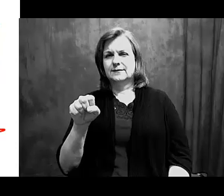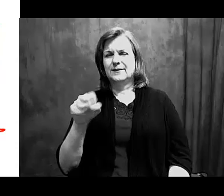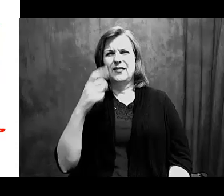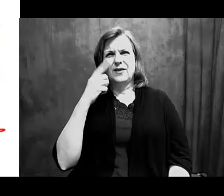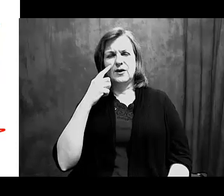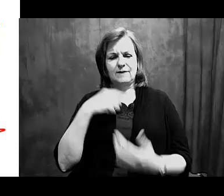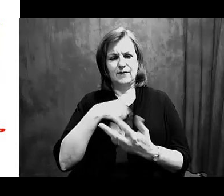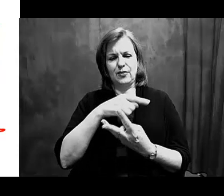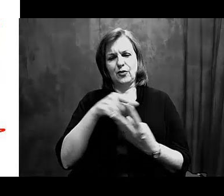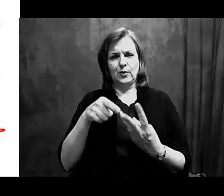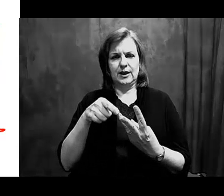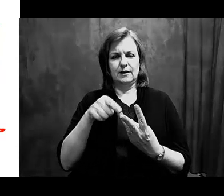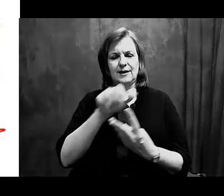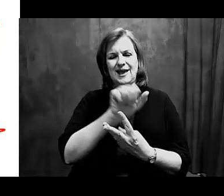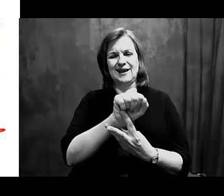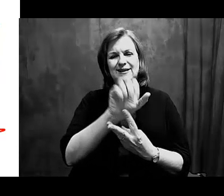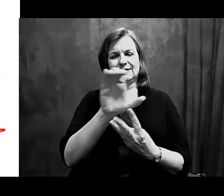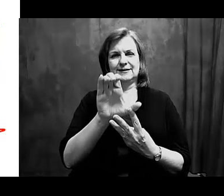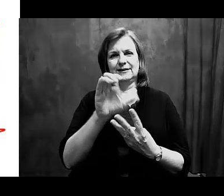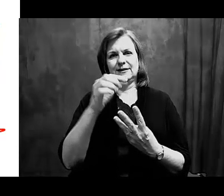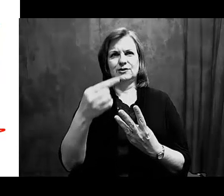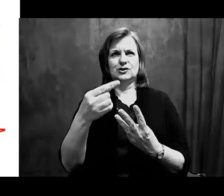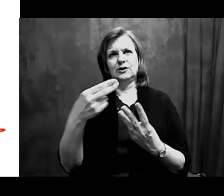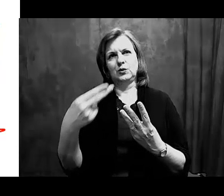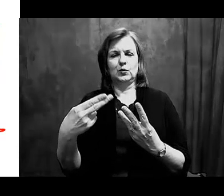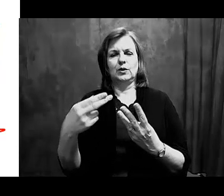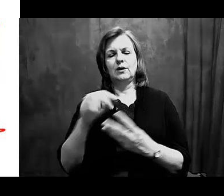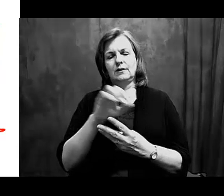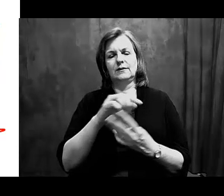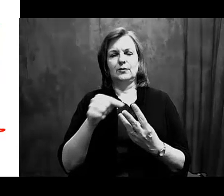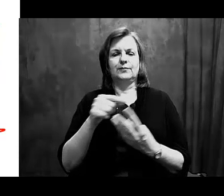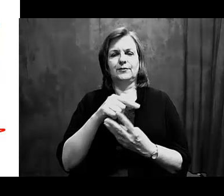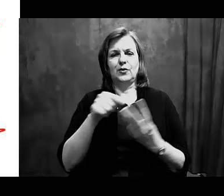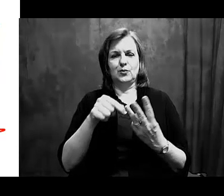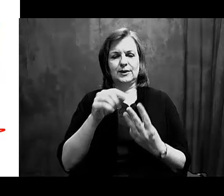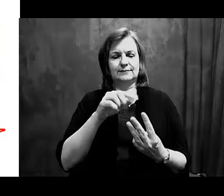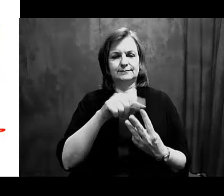we have ACG and U in our RNA